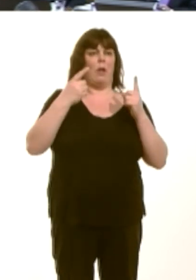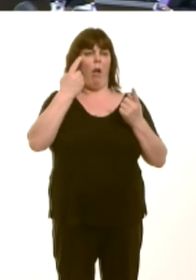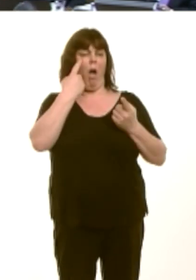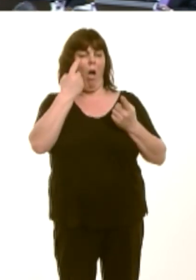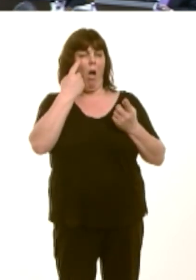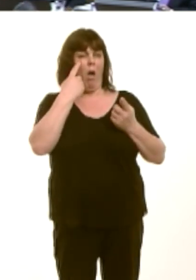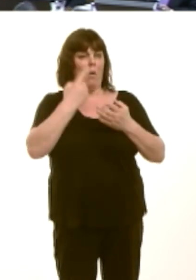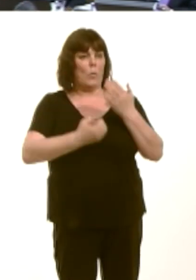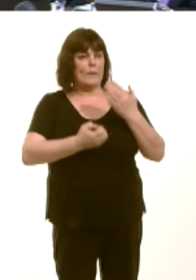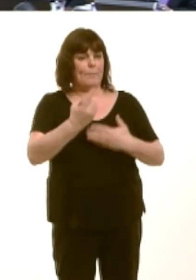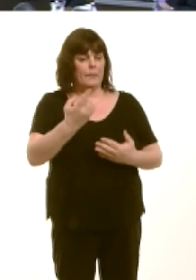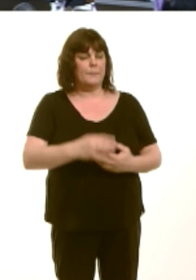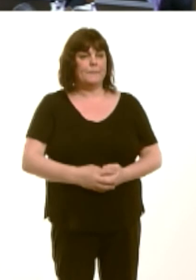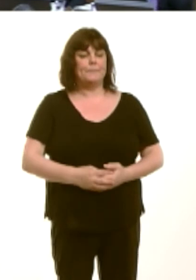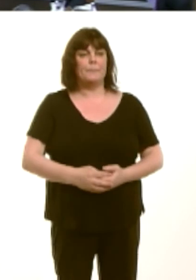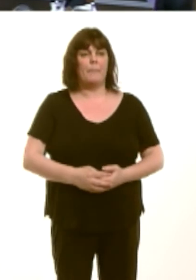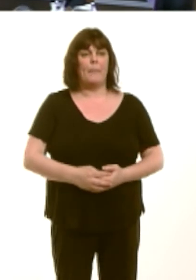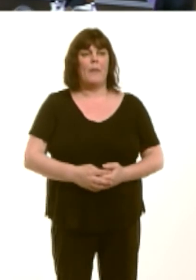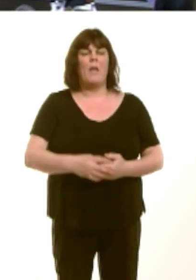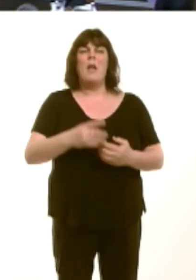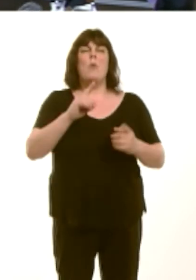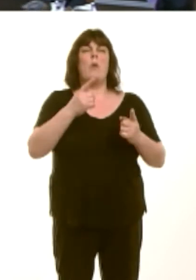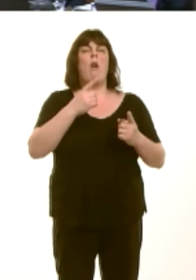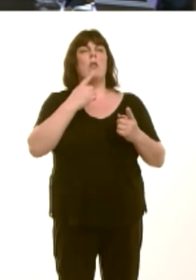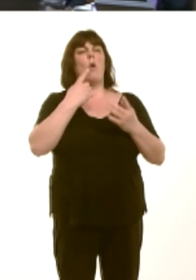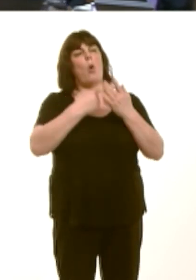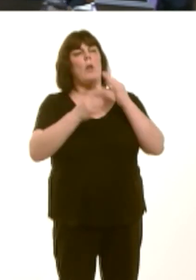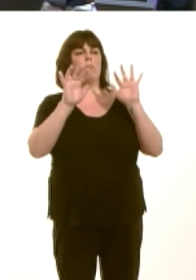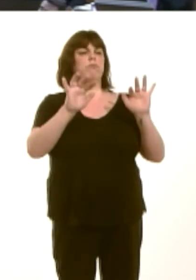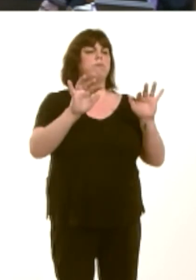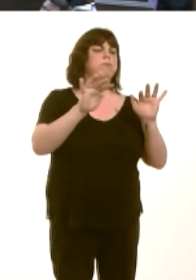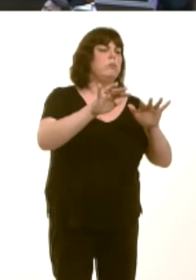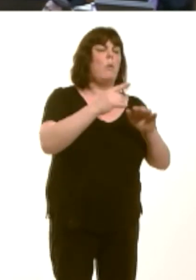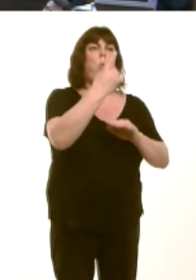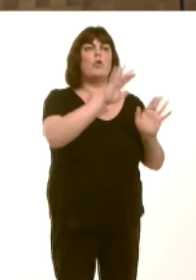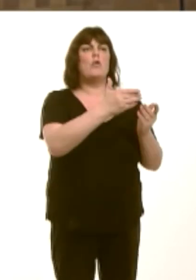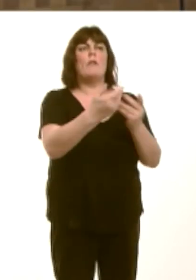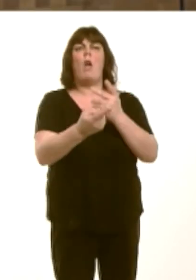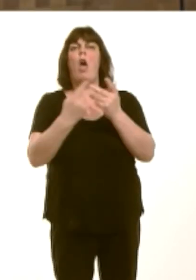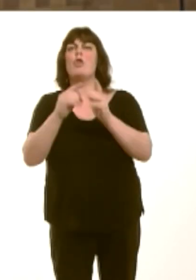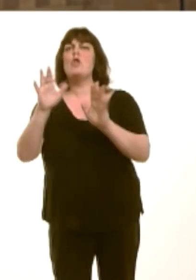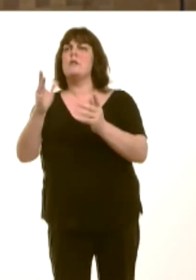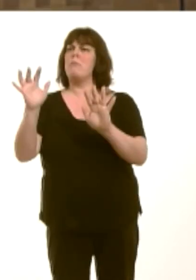It's always a mistake, isn't it, to mention one particular serviceóthe others will feel that they should have been mentionedóand I thank the Member for mentioning another